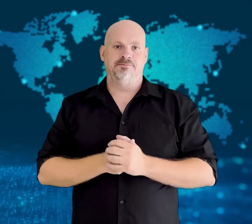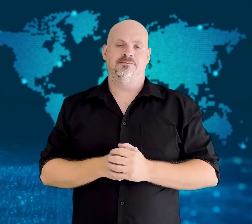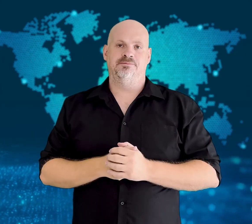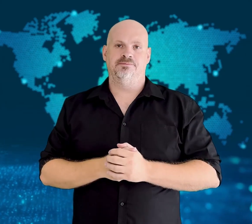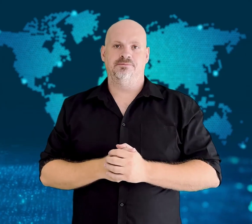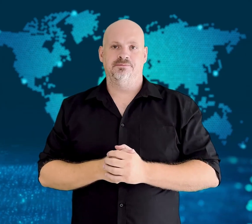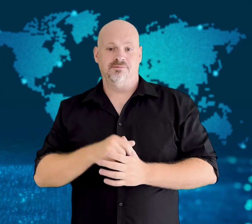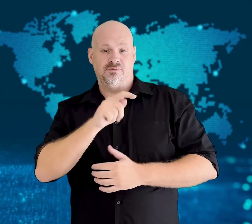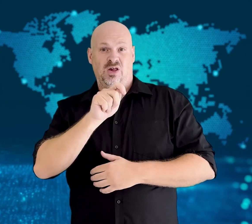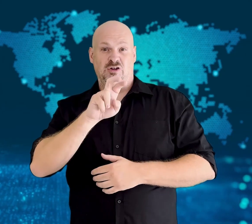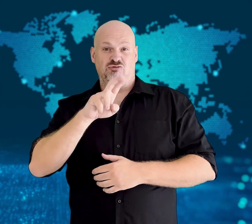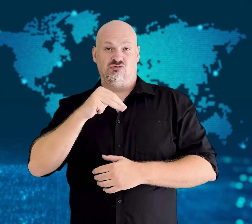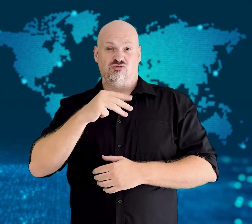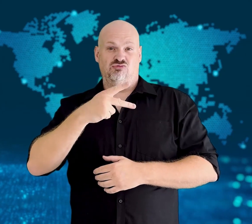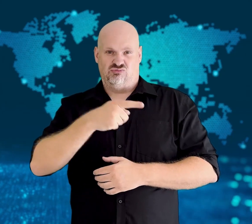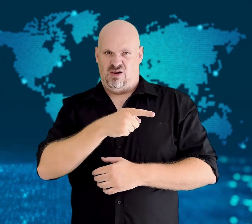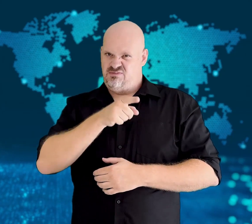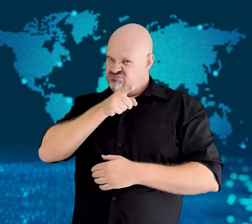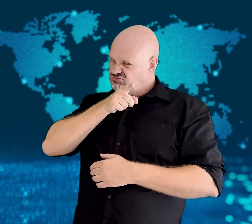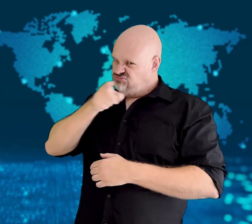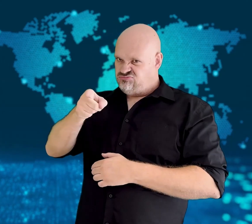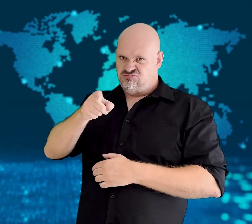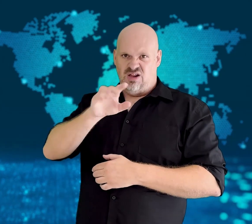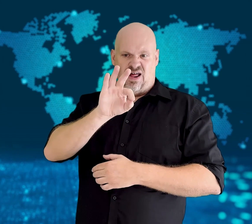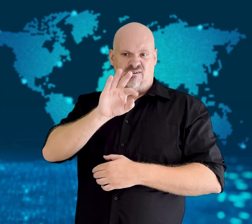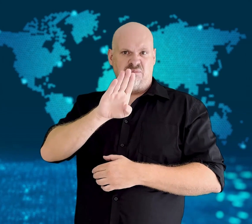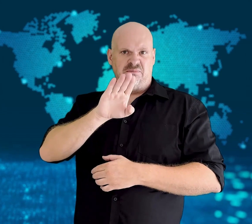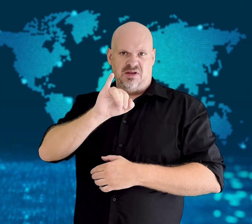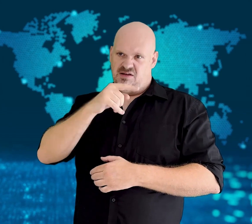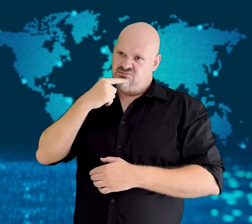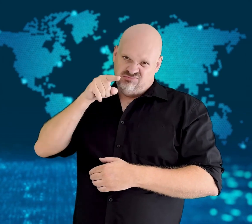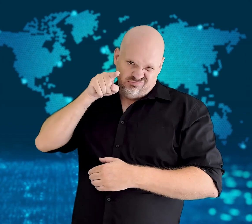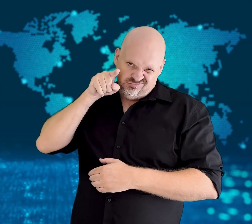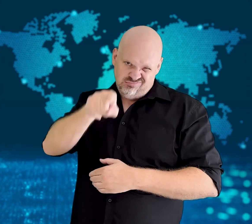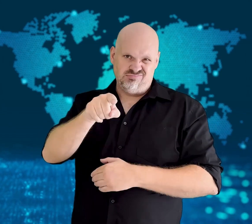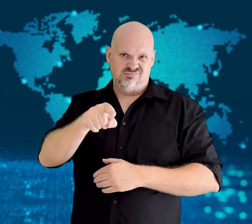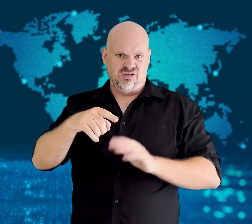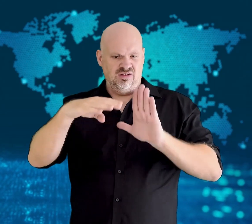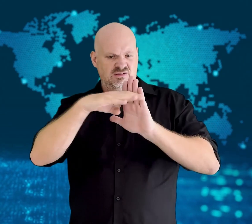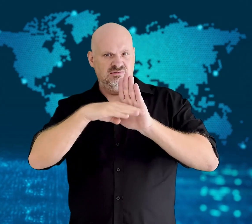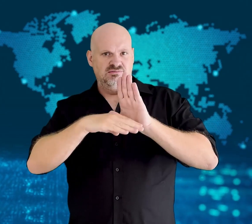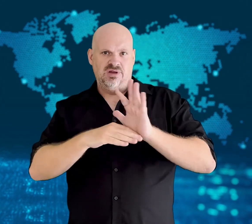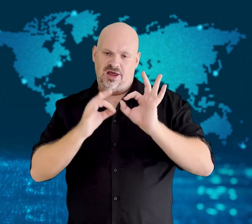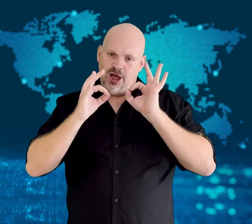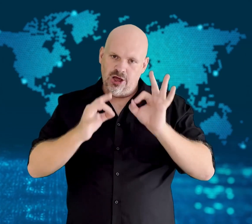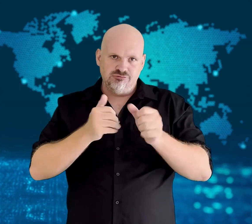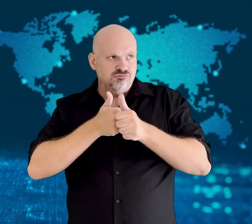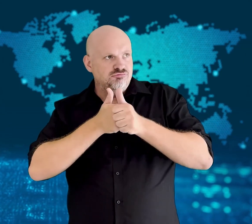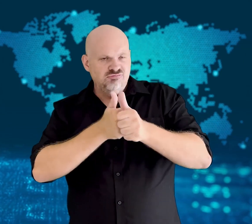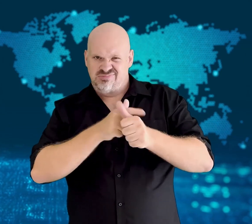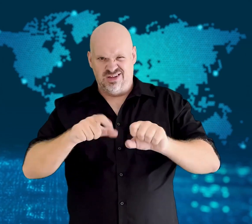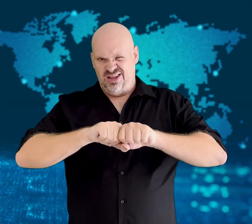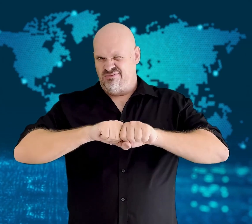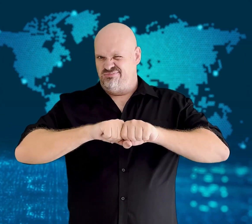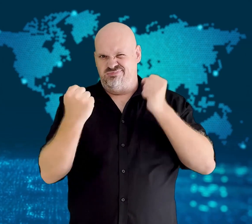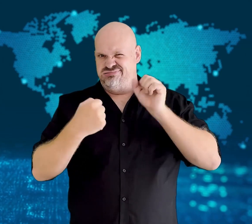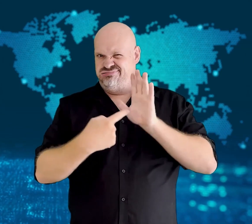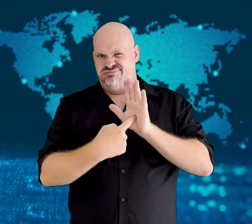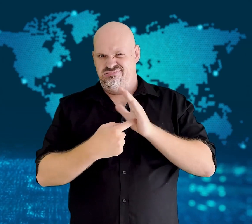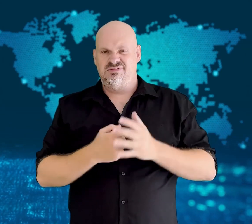Trump has accused the bureau of prosecutorial misconduct